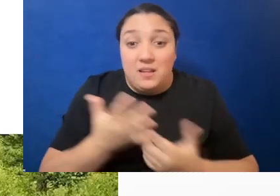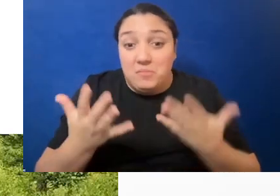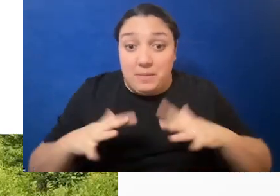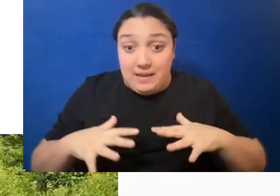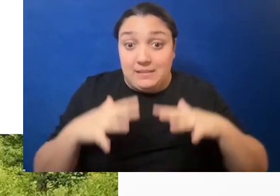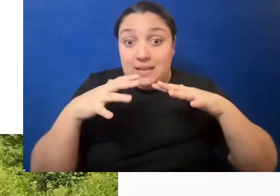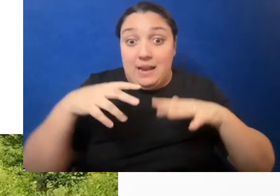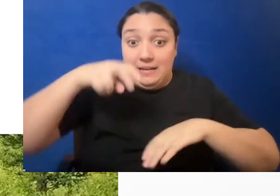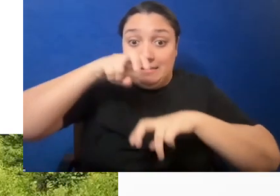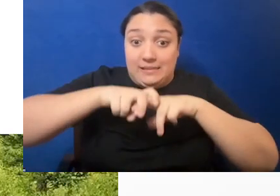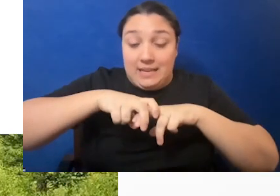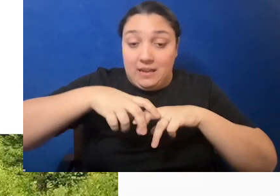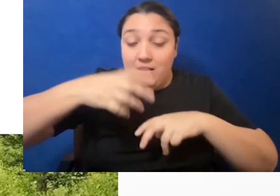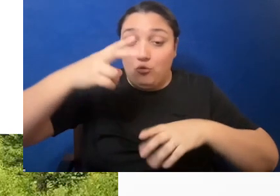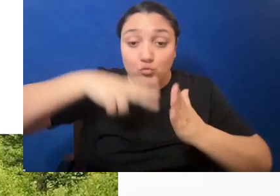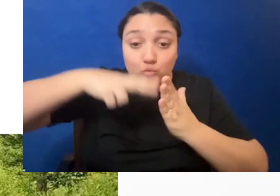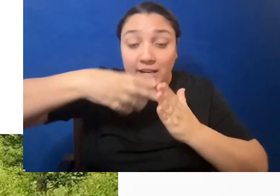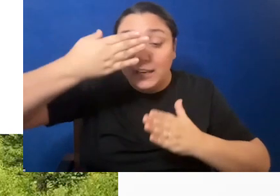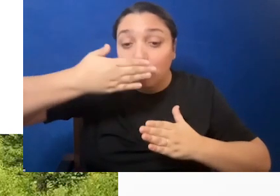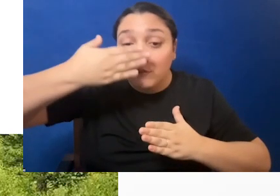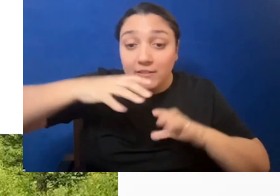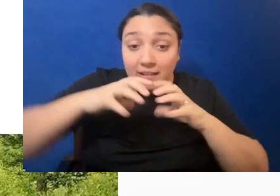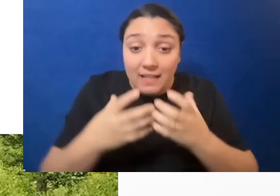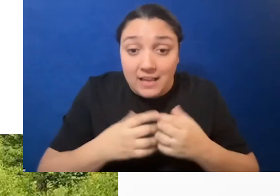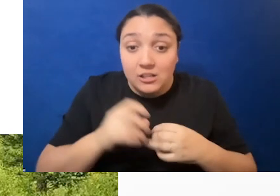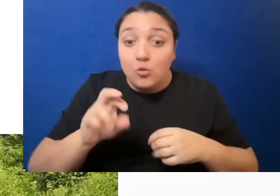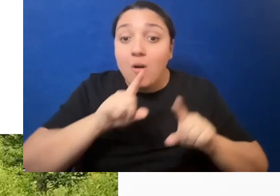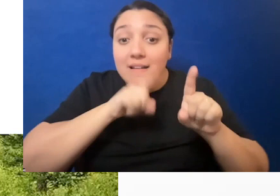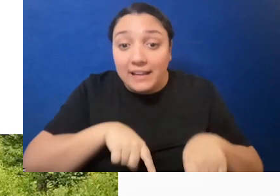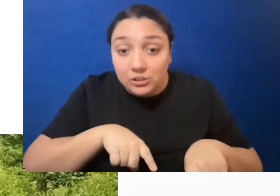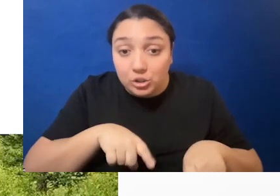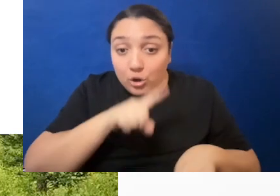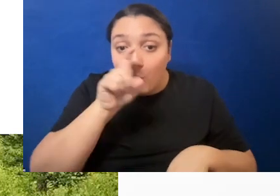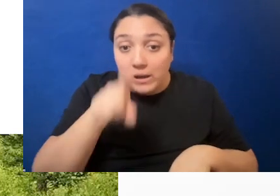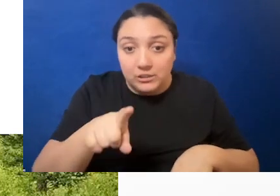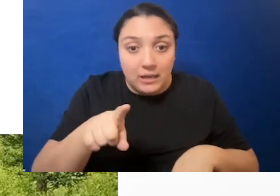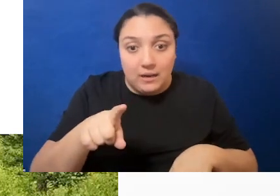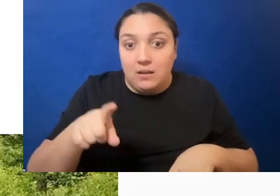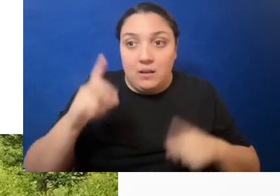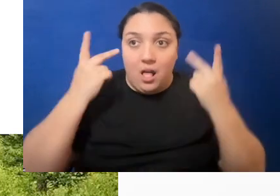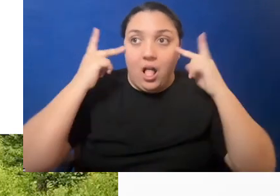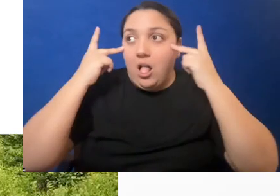READING IN FRONT OF THE CLASS OR ANSWER A QUESTION AND THAT SENDS SOMEONE INTO A PANIC.